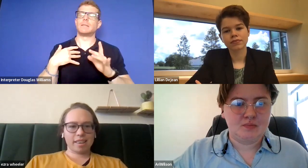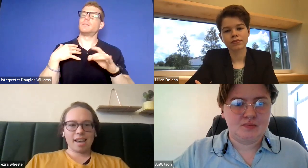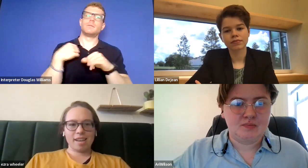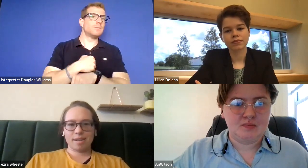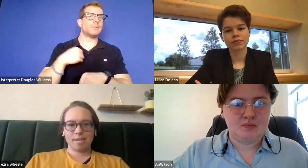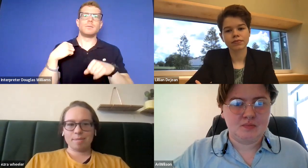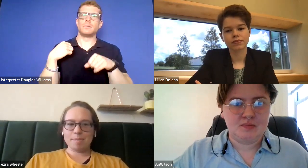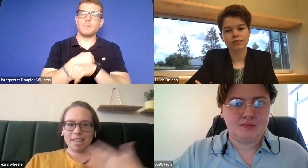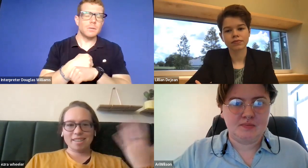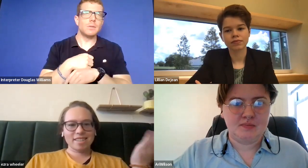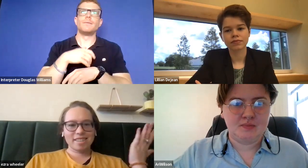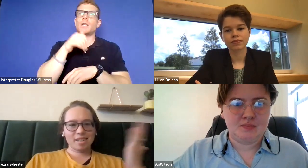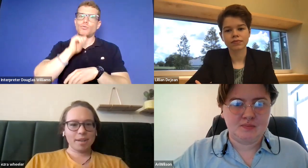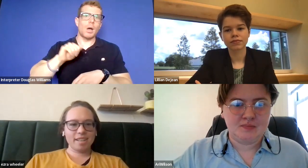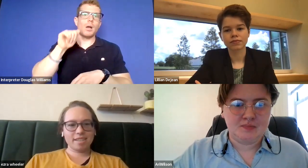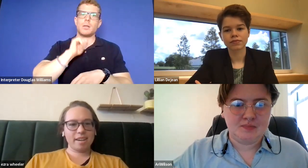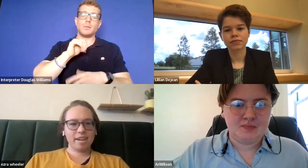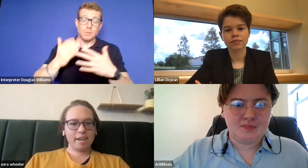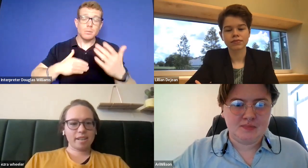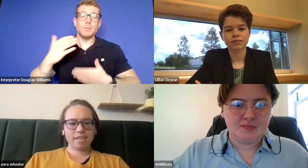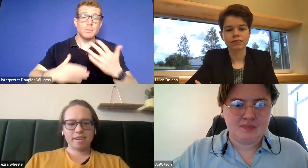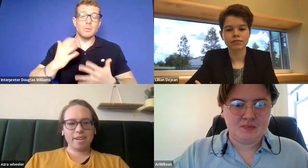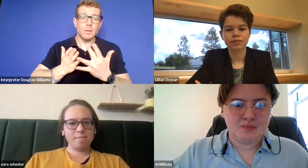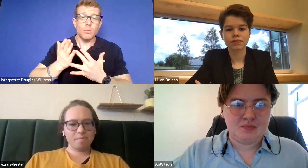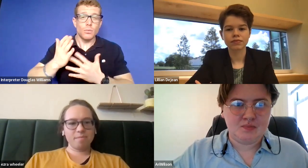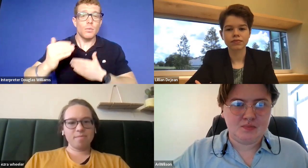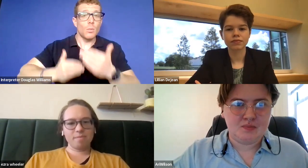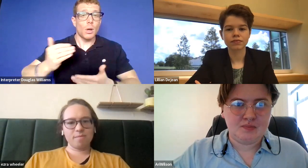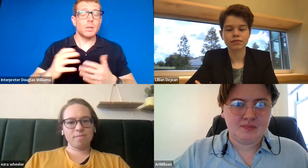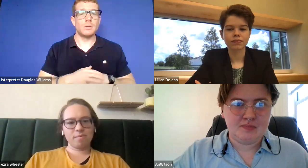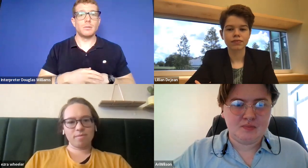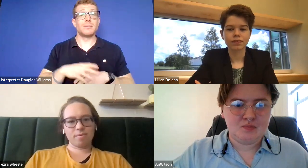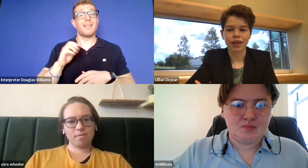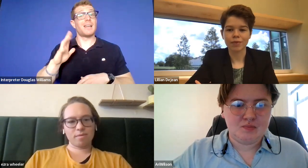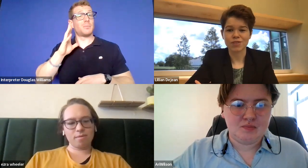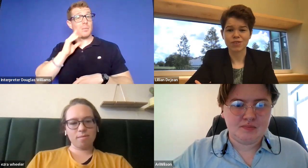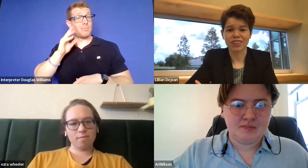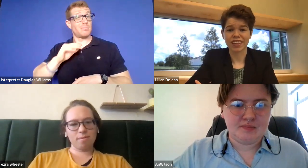So I think that is like my biggest experience and thoughts on it. Absolutely.